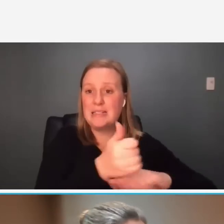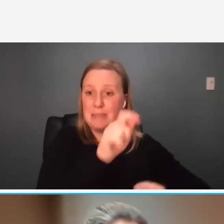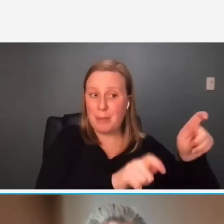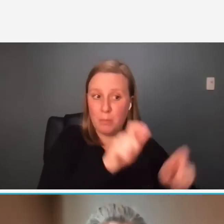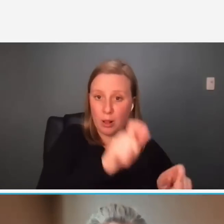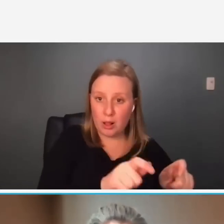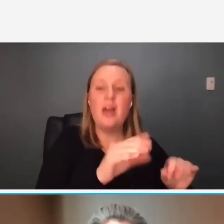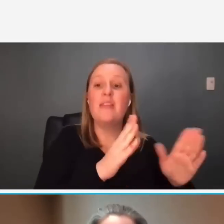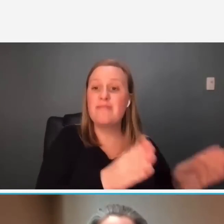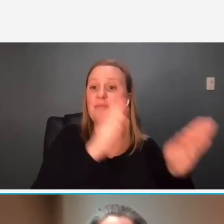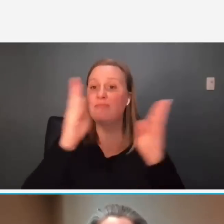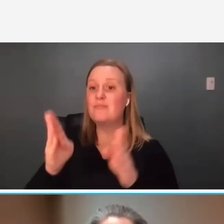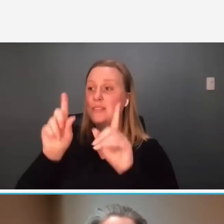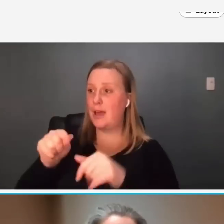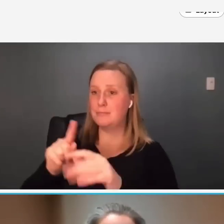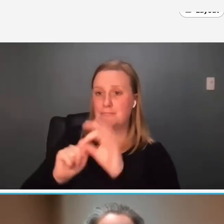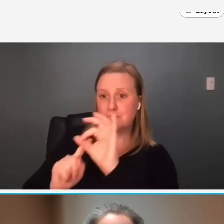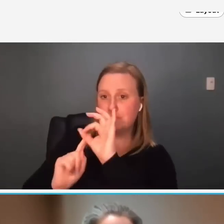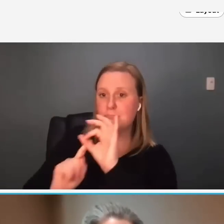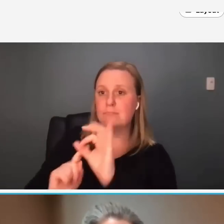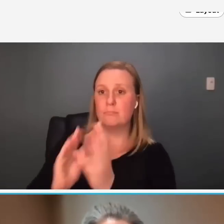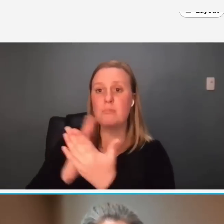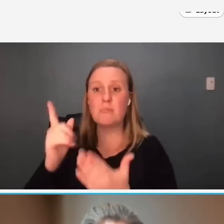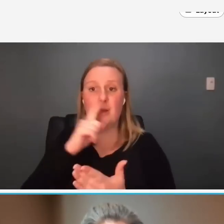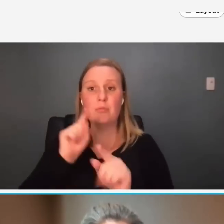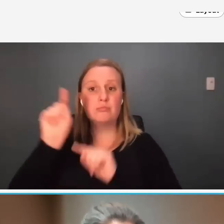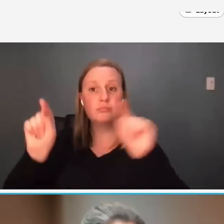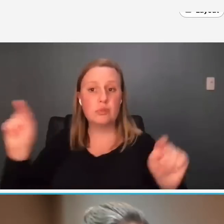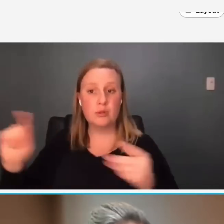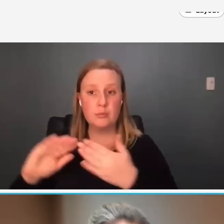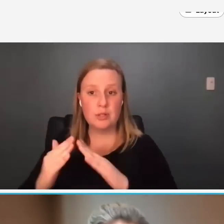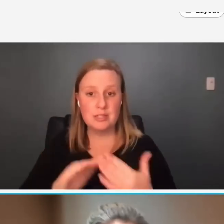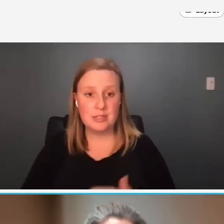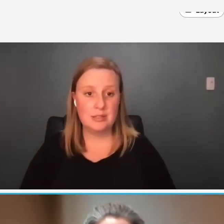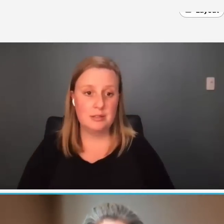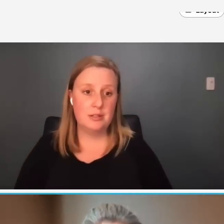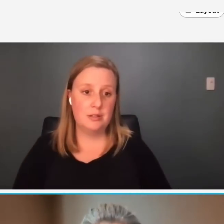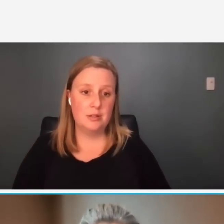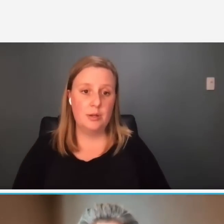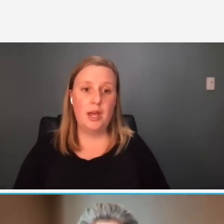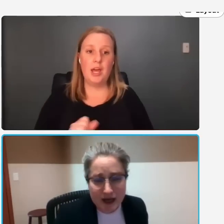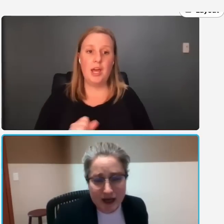So the second point on the slide was we conducted a survey on a draft service list.